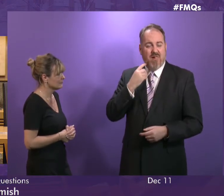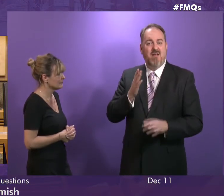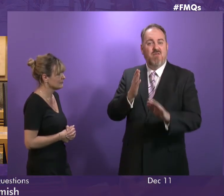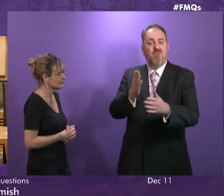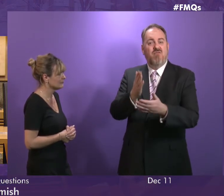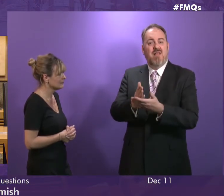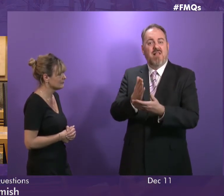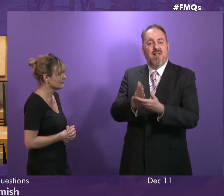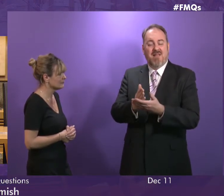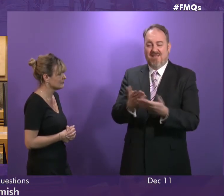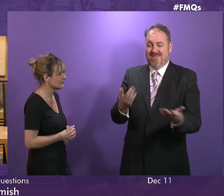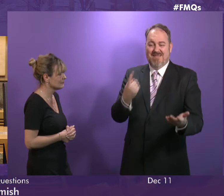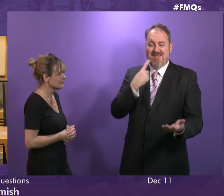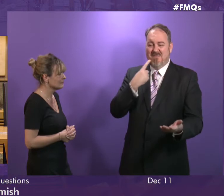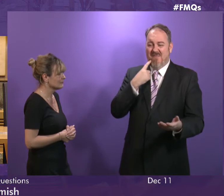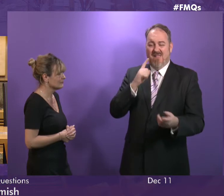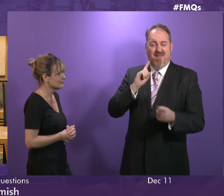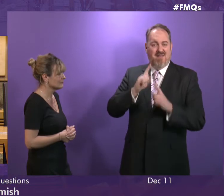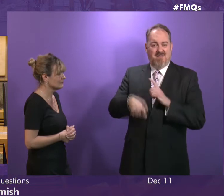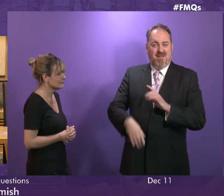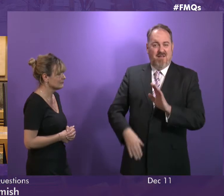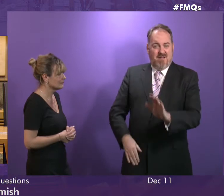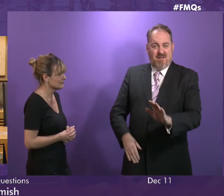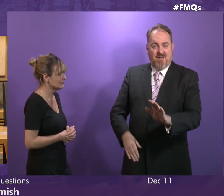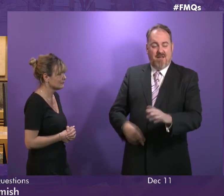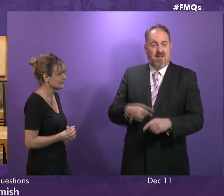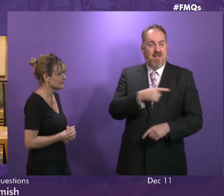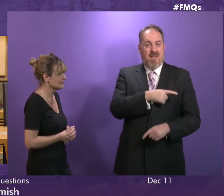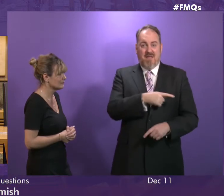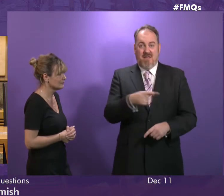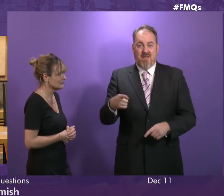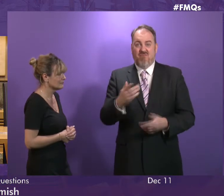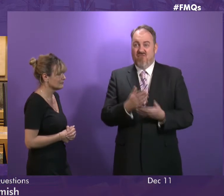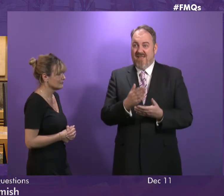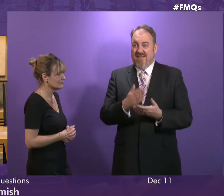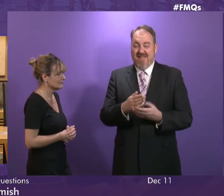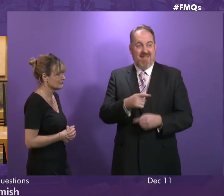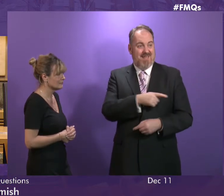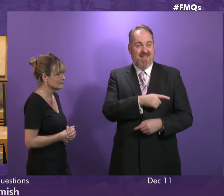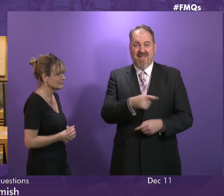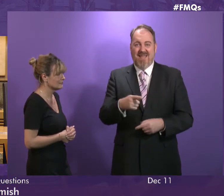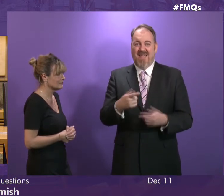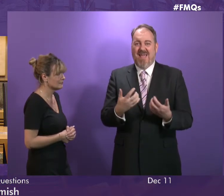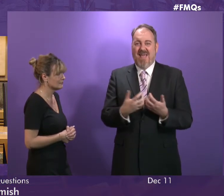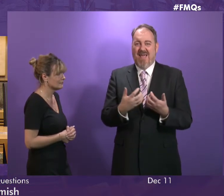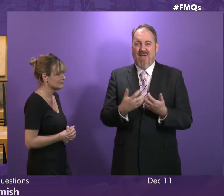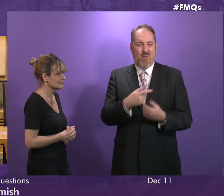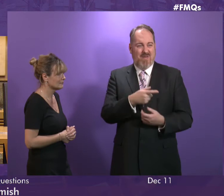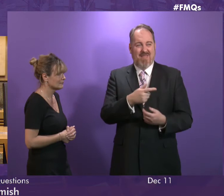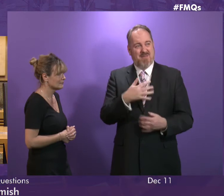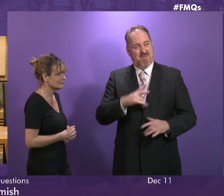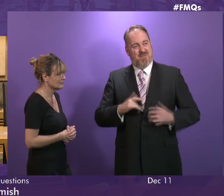It is not about when the system is being abused. When is snaring going to be banned. Will the